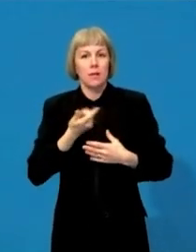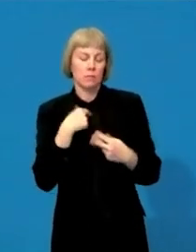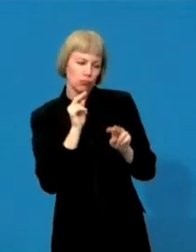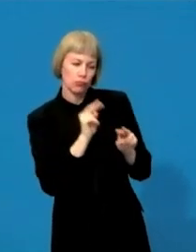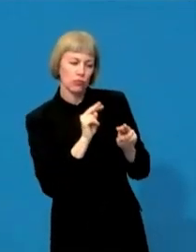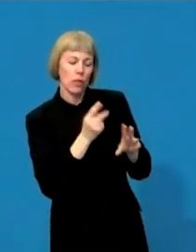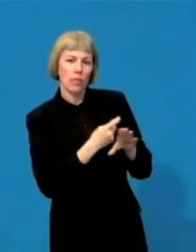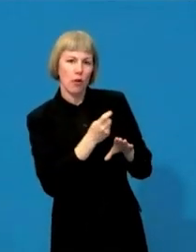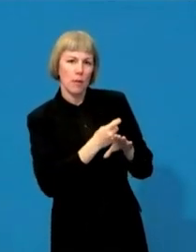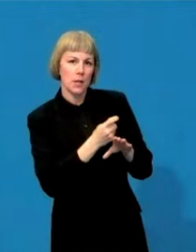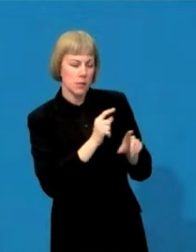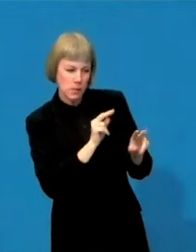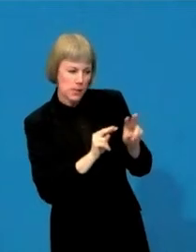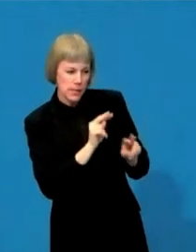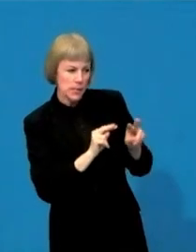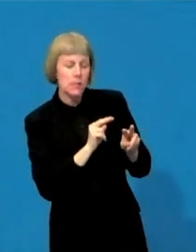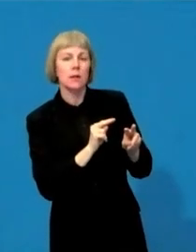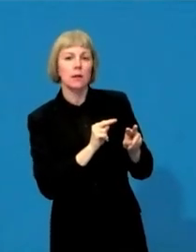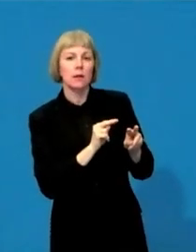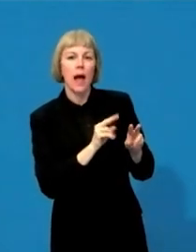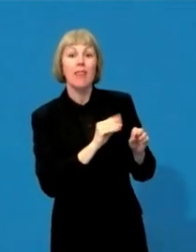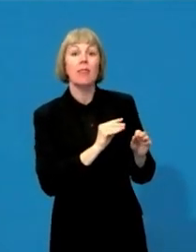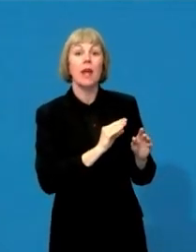them in that session, I kind of implement that at home for those three weeks.